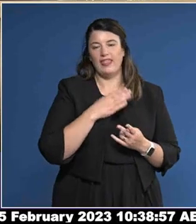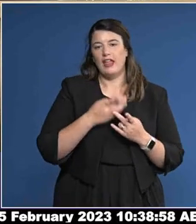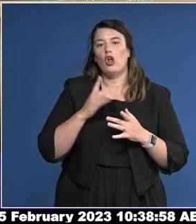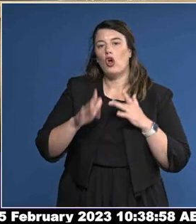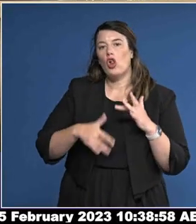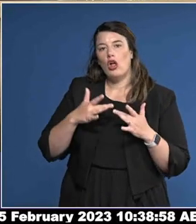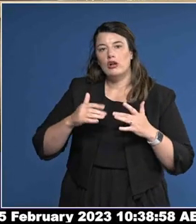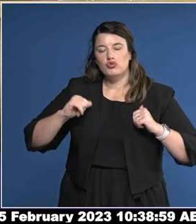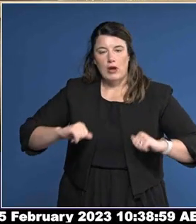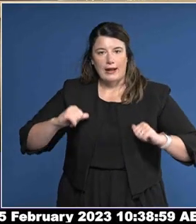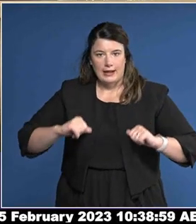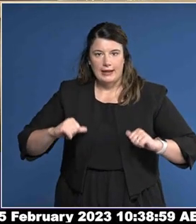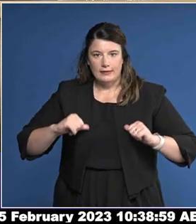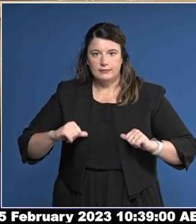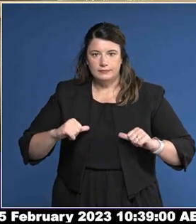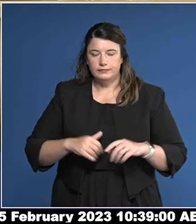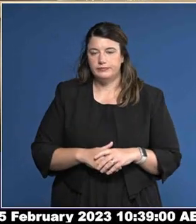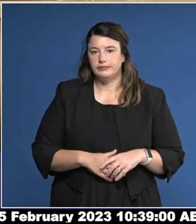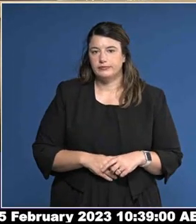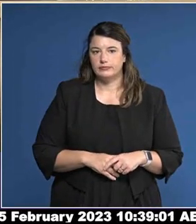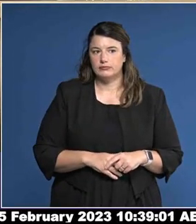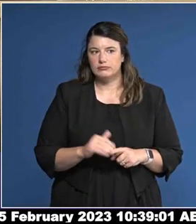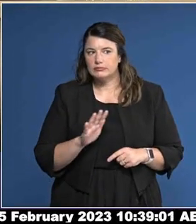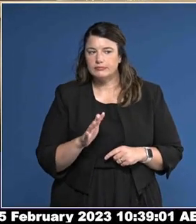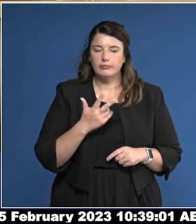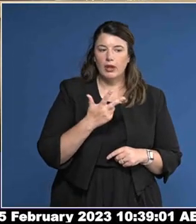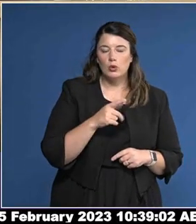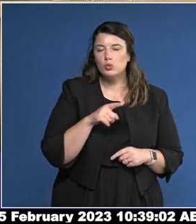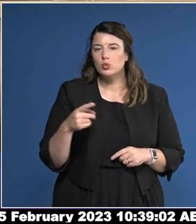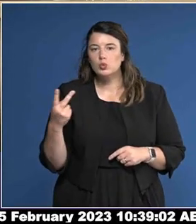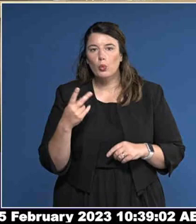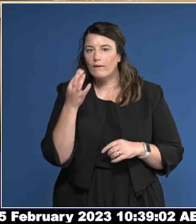probably about eight to 12 hours of online training that has to be completed within the